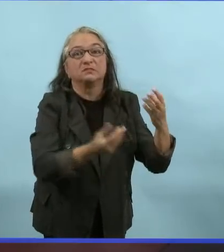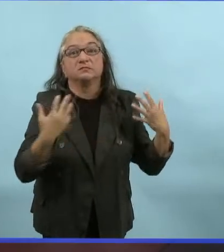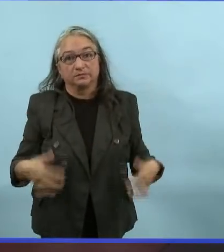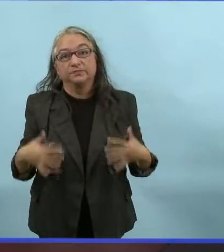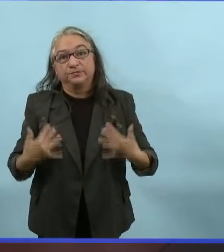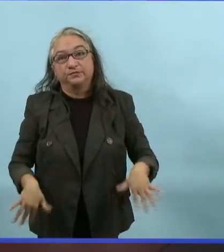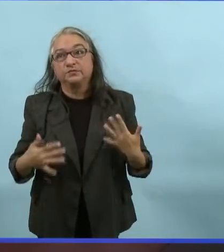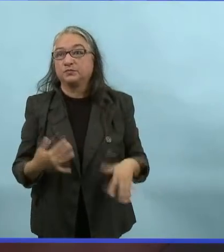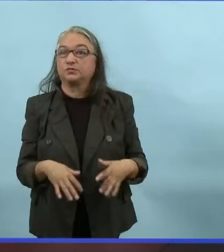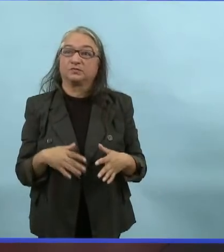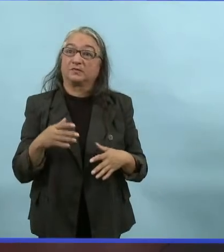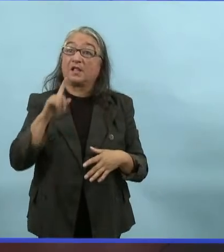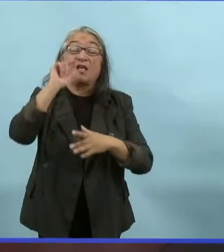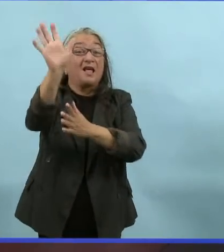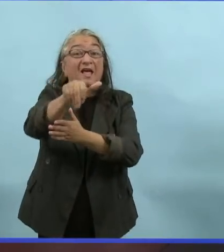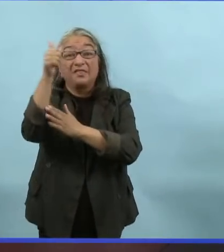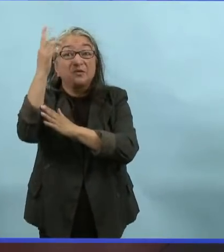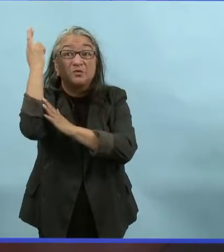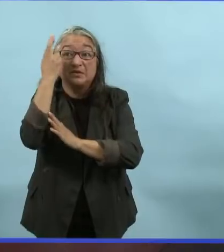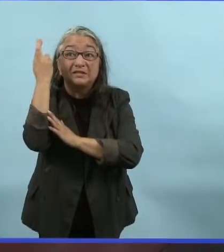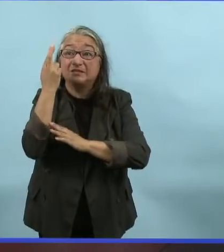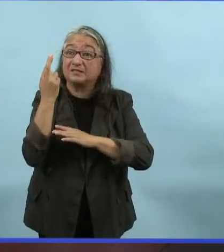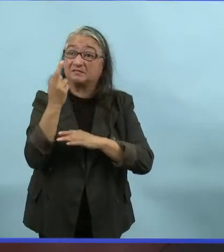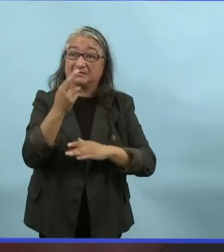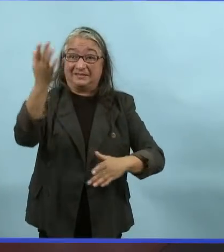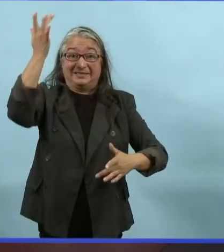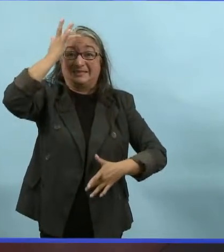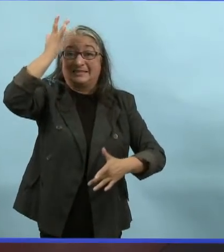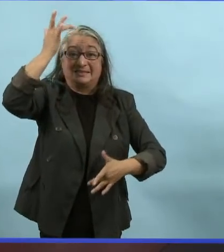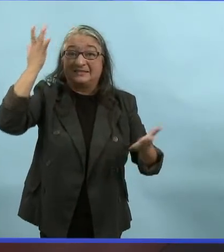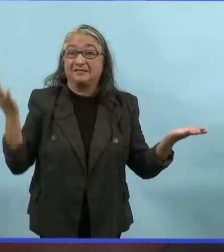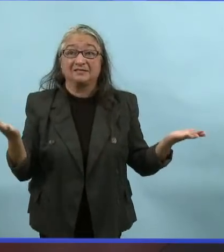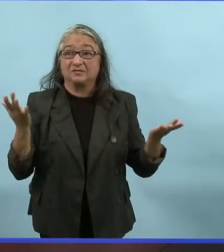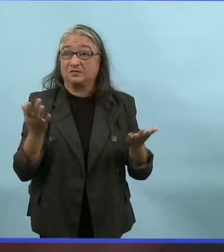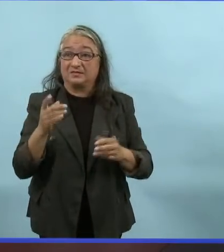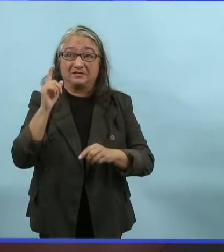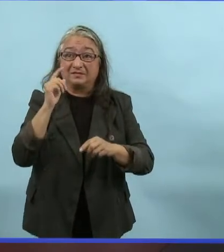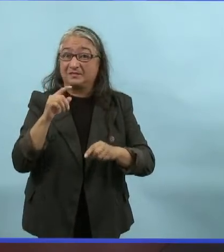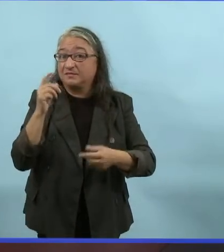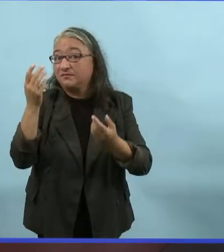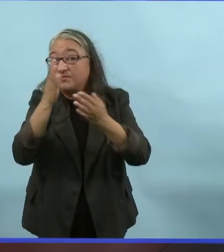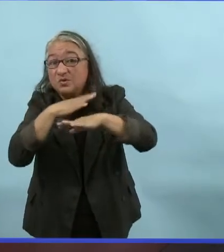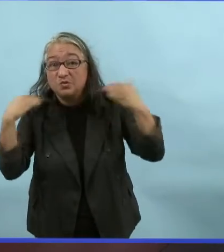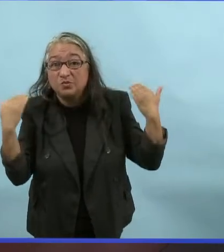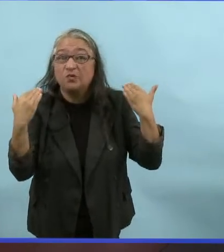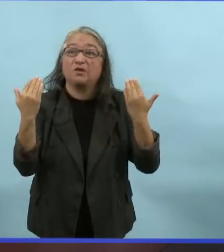and not been able to mourn the way they've wanted to we've had businesses shut down maybe never to